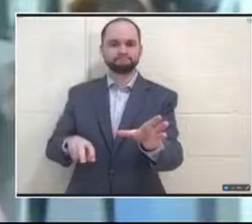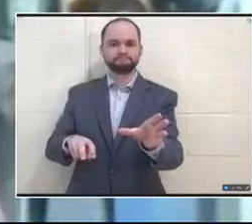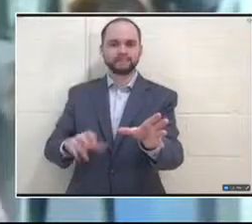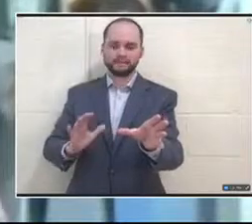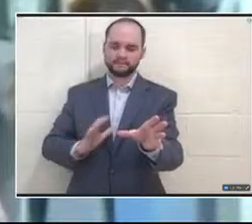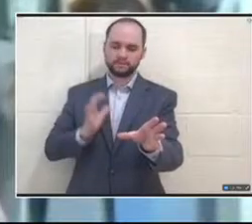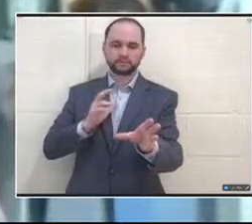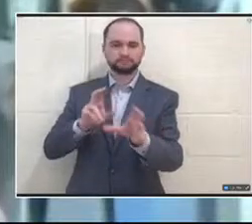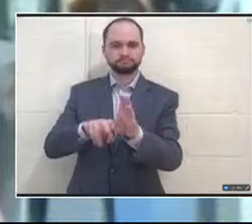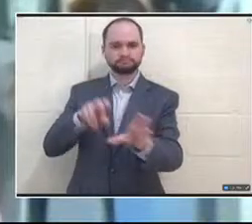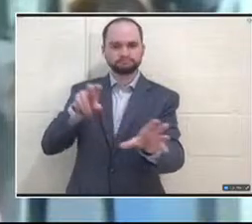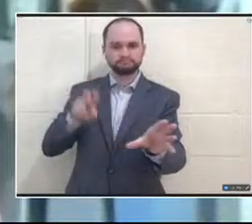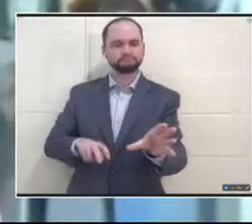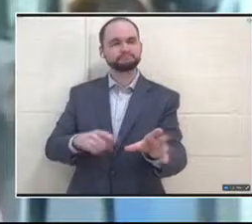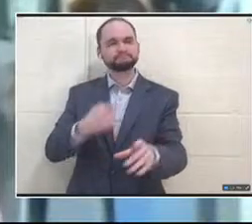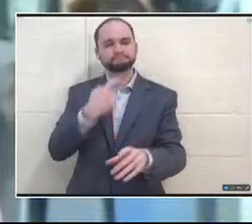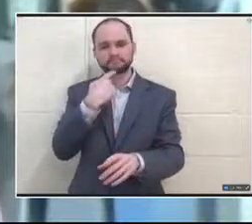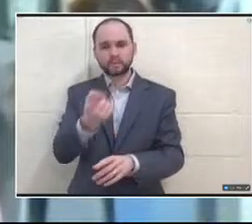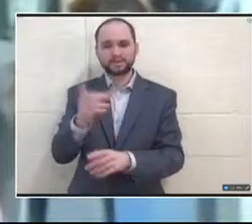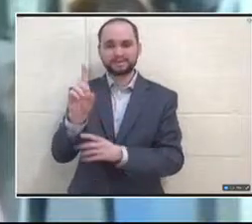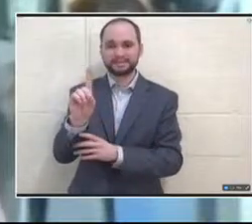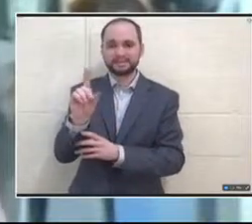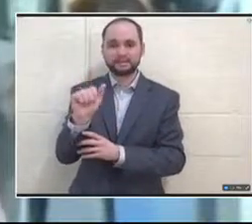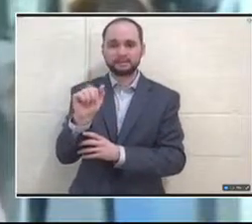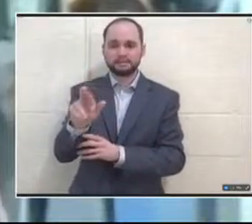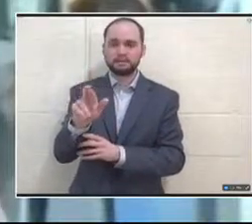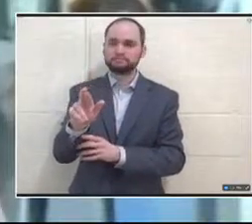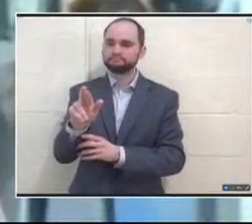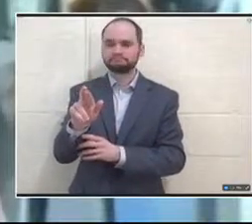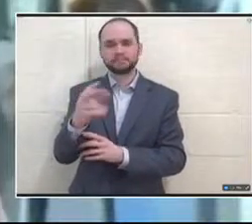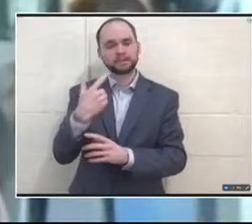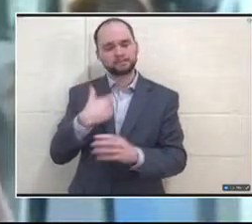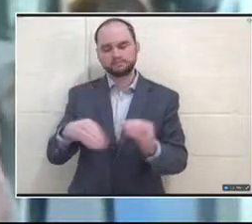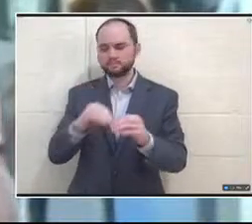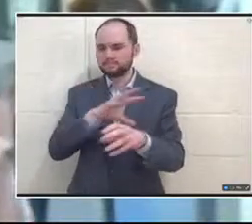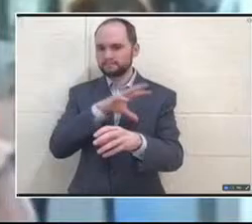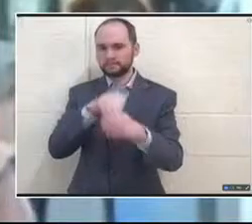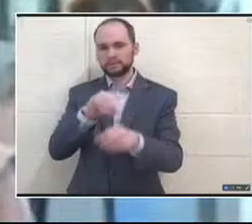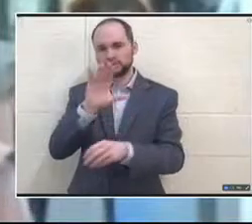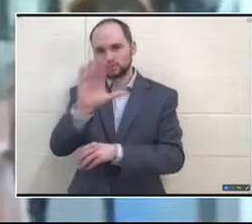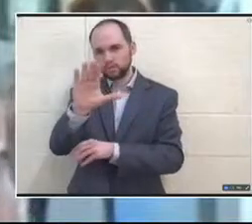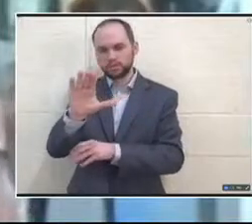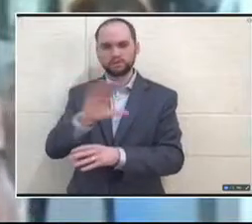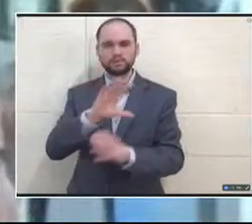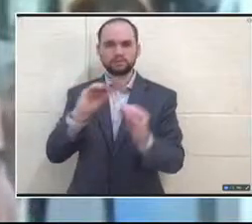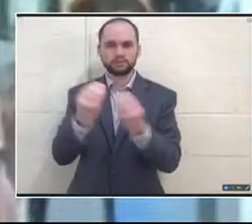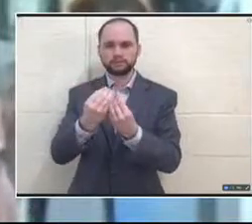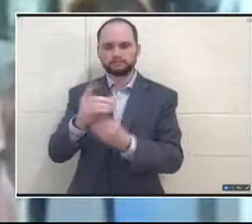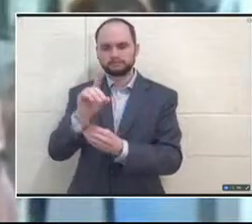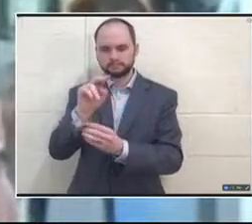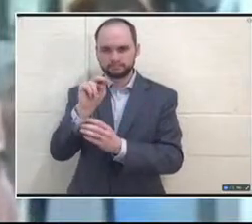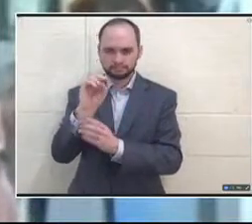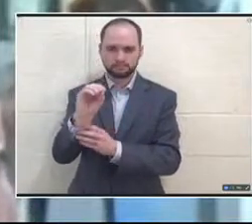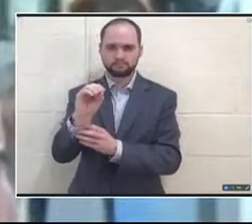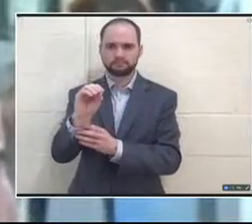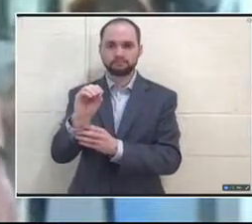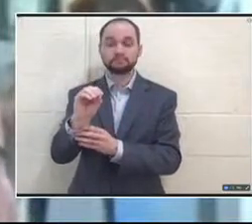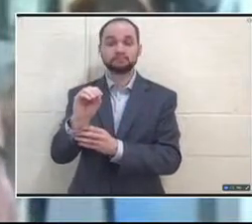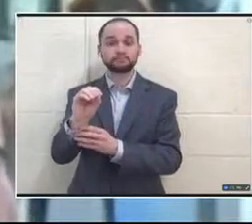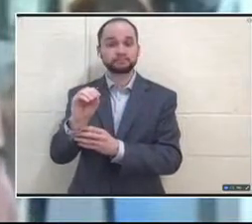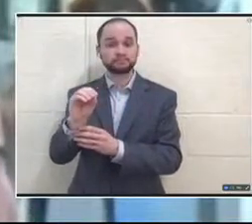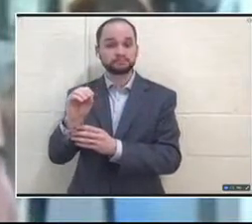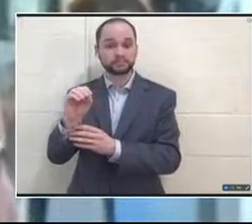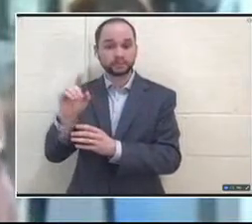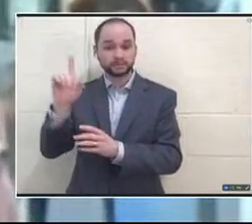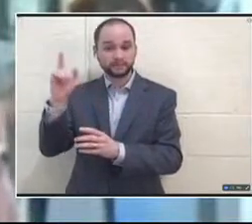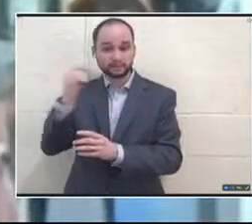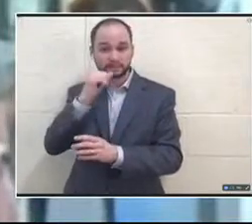could not be a part of it anymore. She contacted me and my mother and management concerning all of